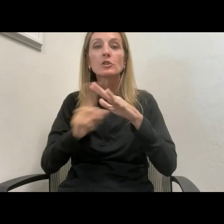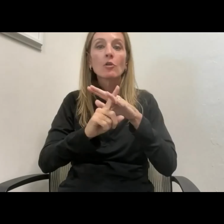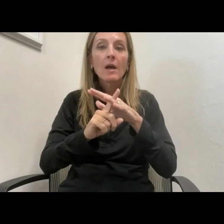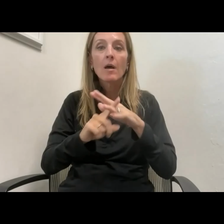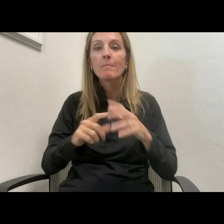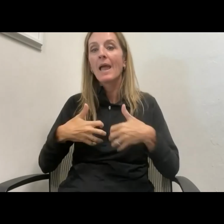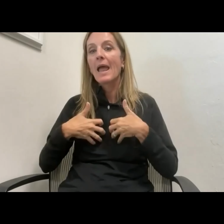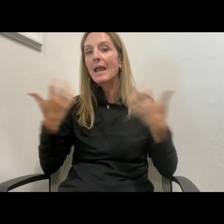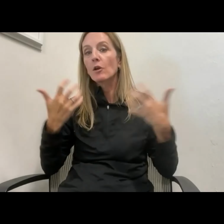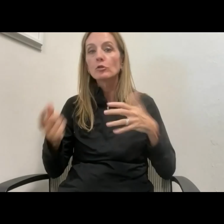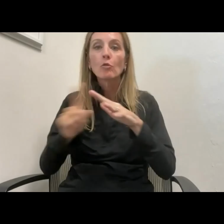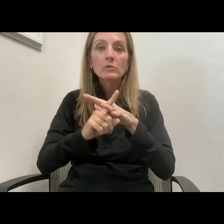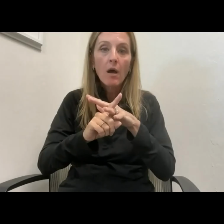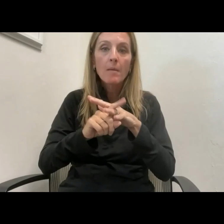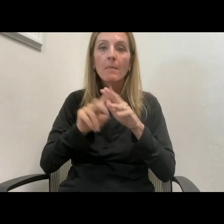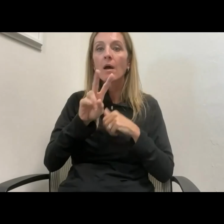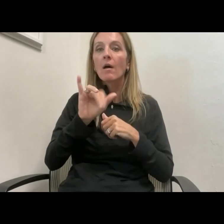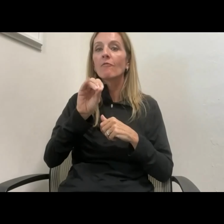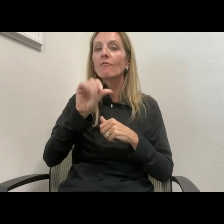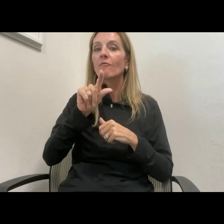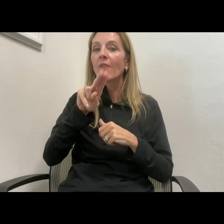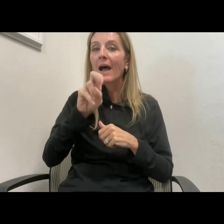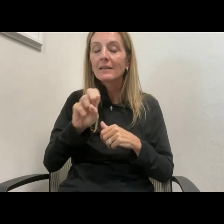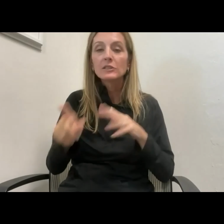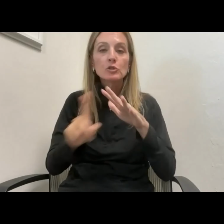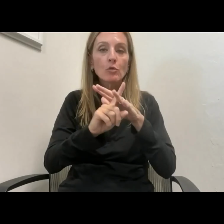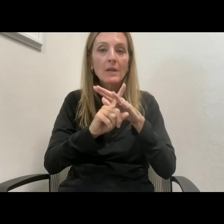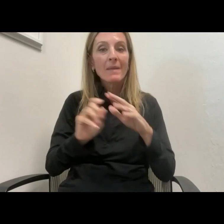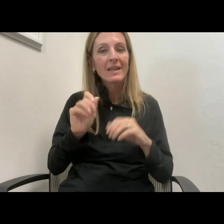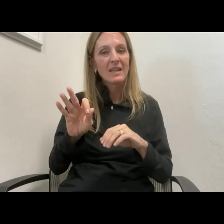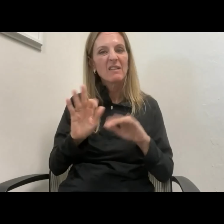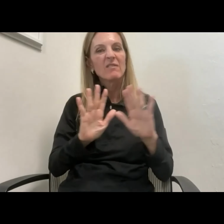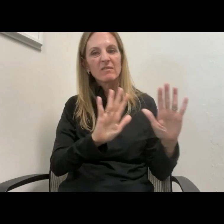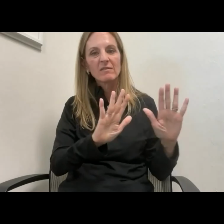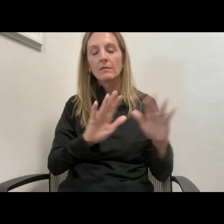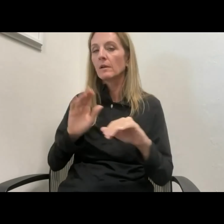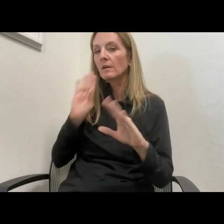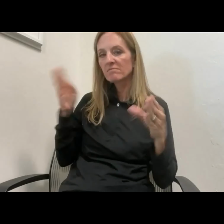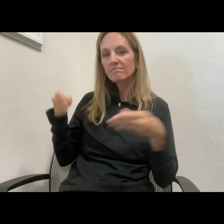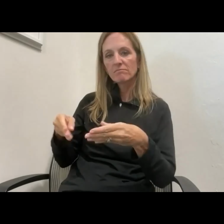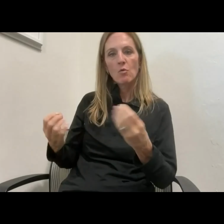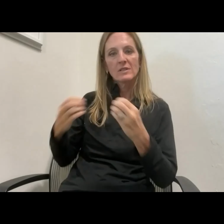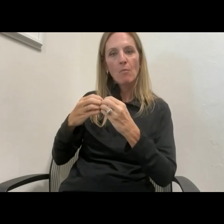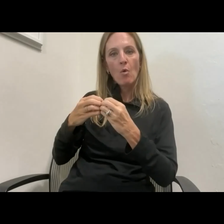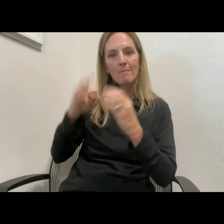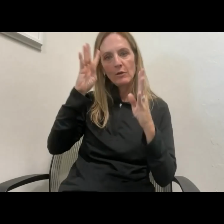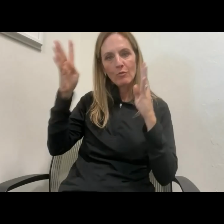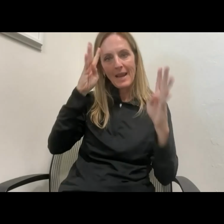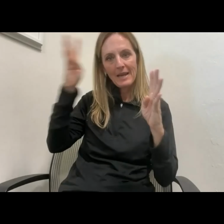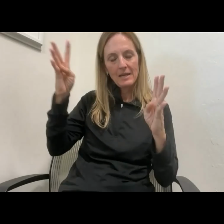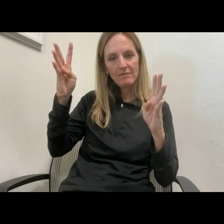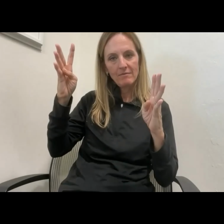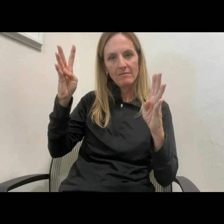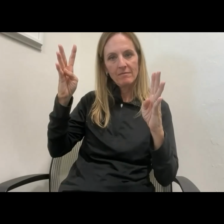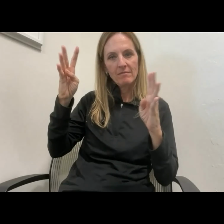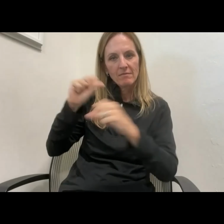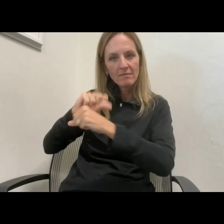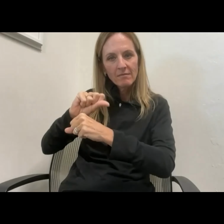so by by tapping into our creativeness, it’s so helpful and so even if we're not able to come